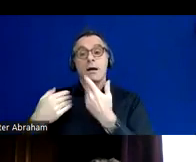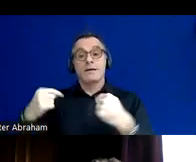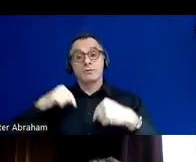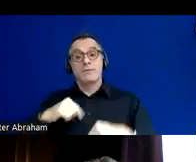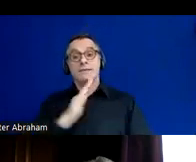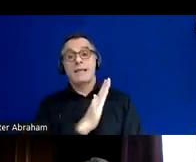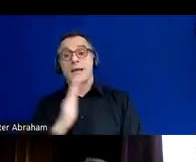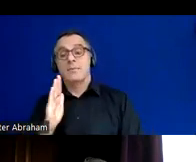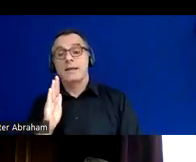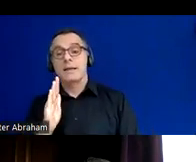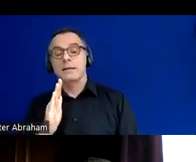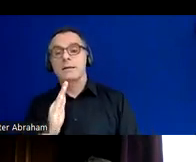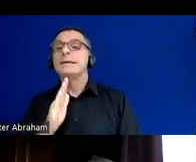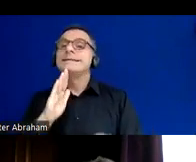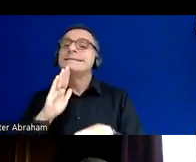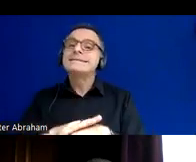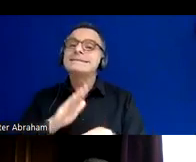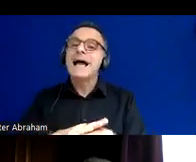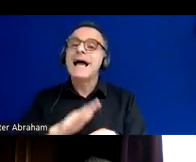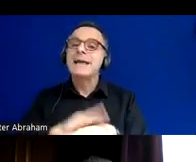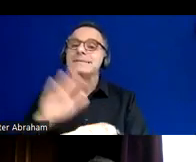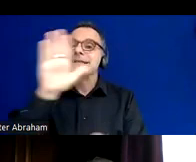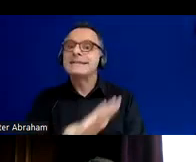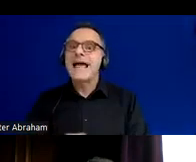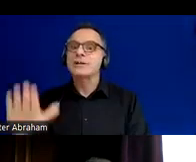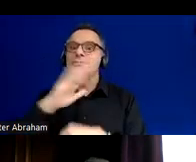but there are times when there are national events, or local events,